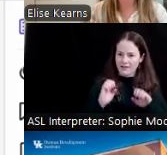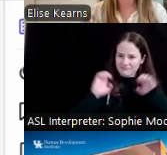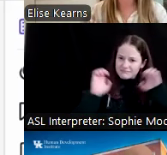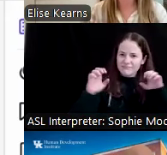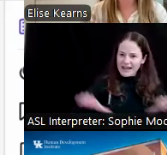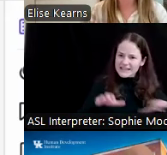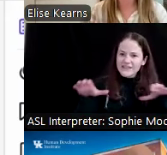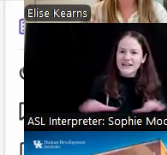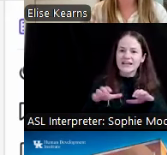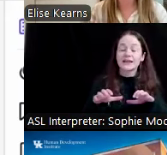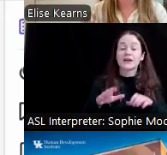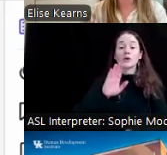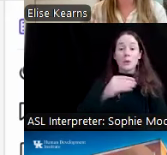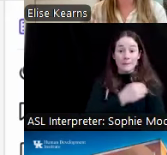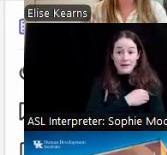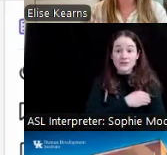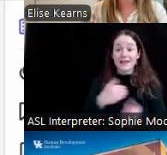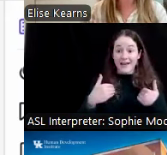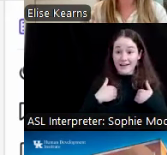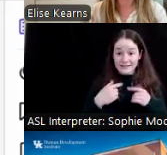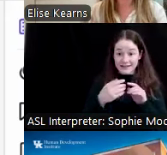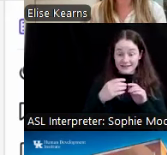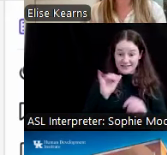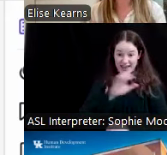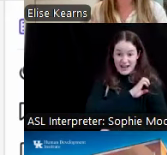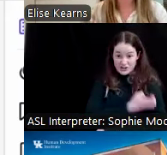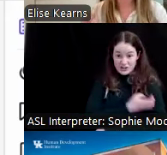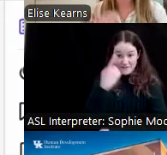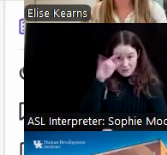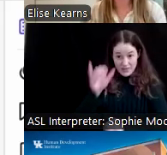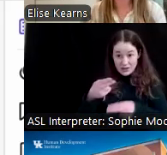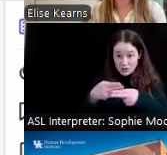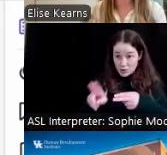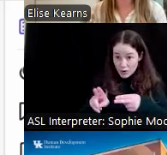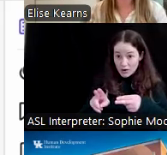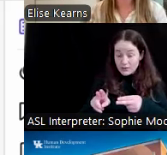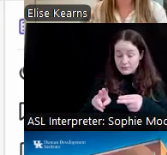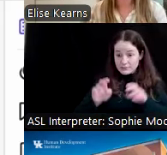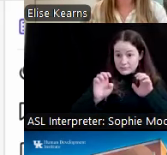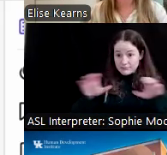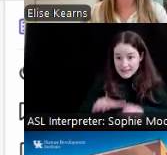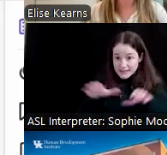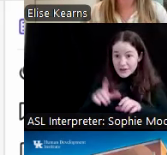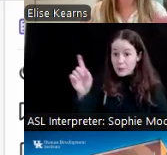these short-term burst activities without really needing a lot of oxygen in the cell. So these are short-term